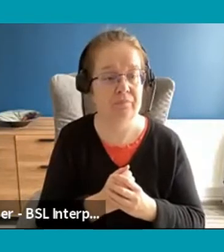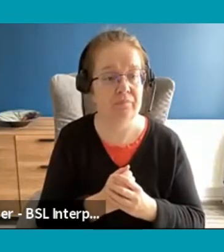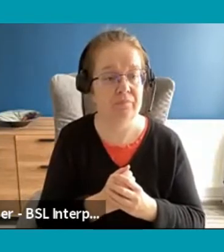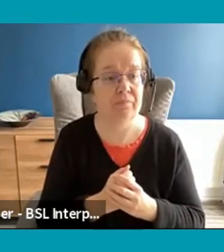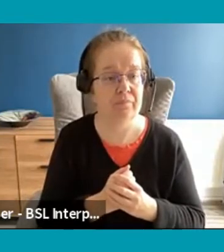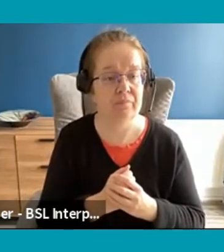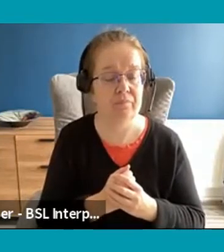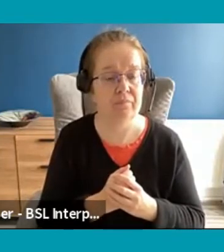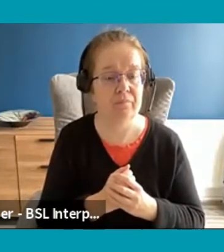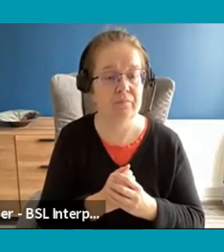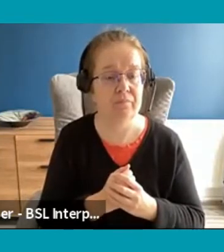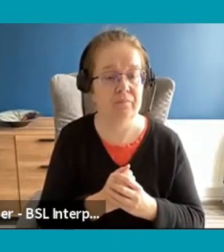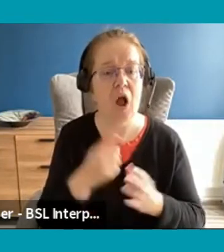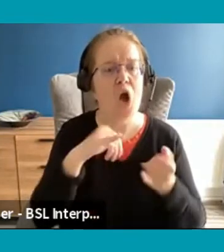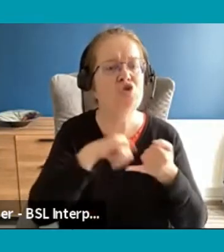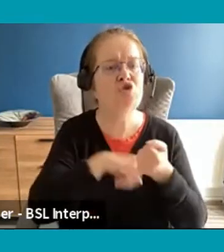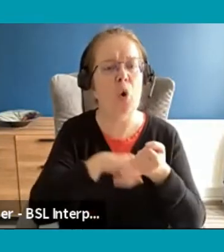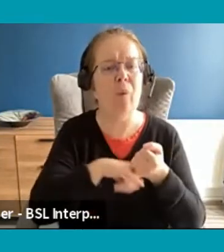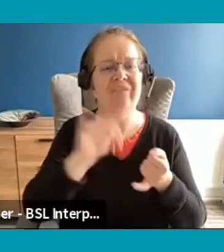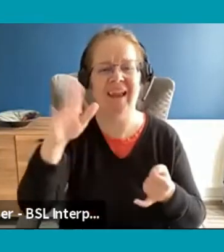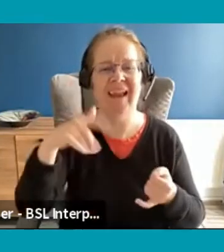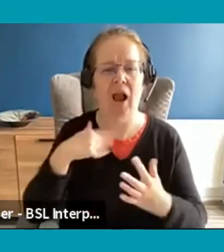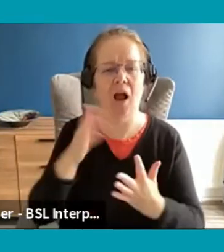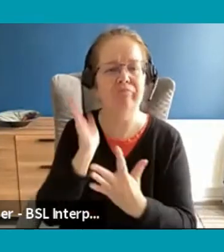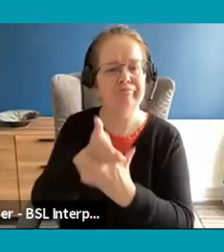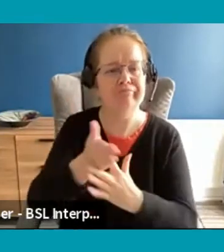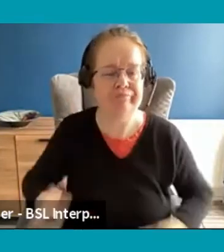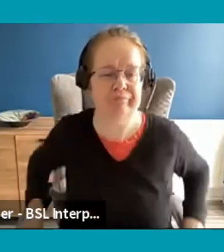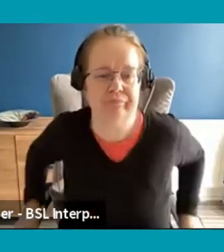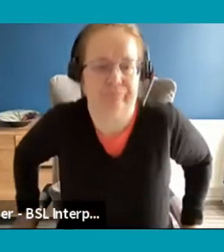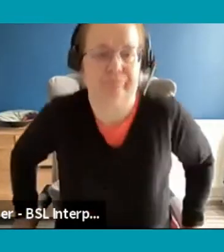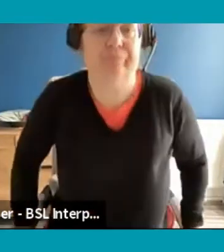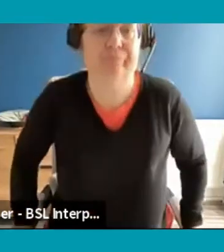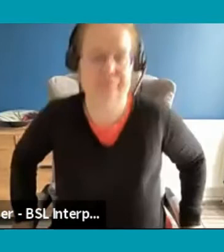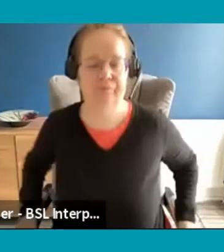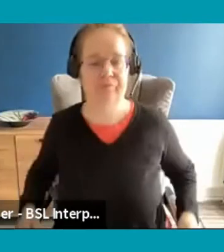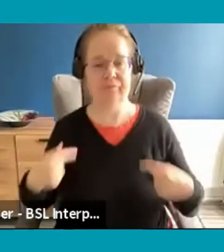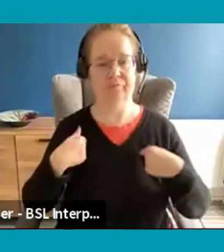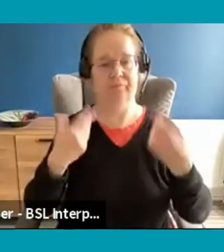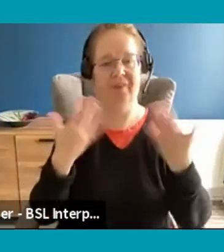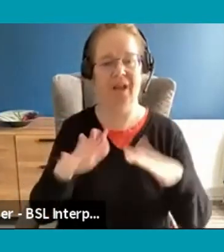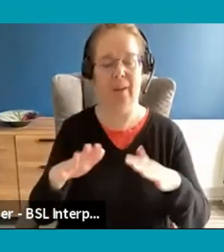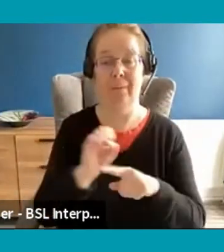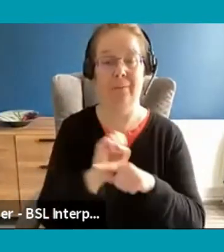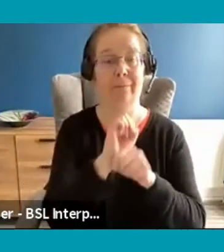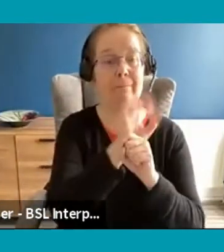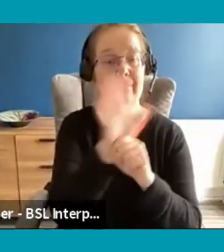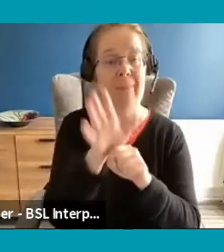I think I can. I can jump in here Katie, I've done a lot recently with the pandemic. We found a lot of, and again,